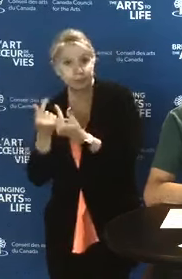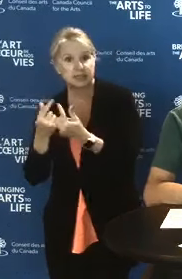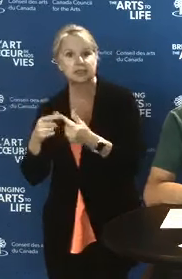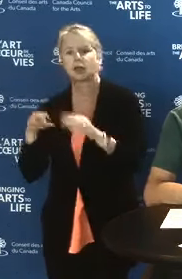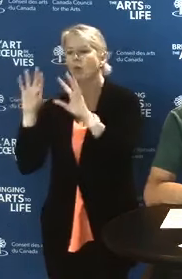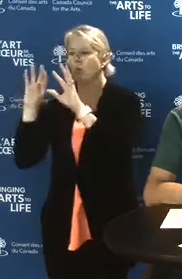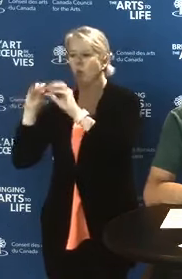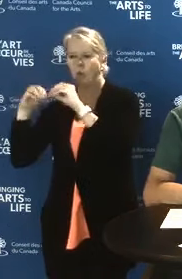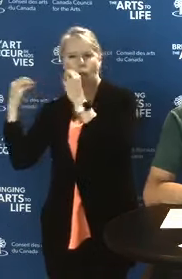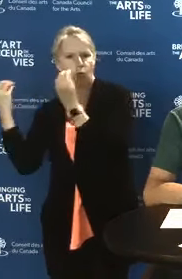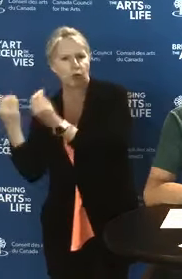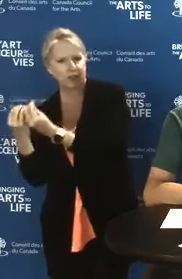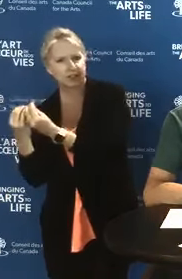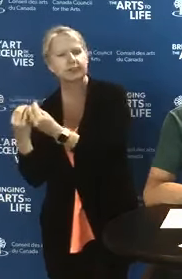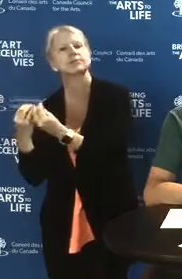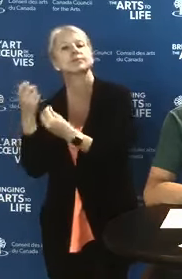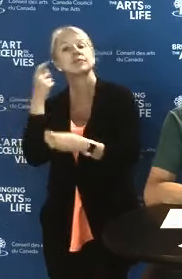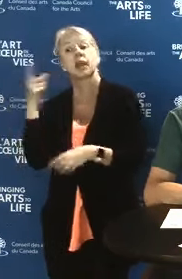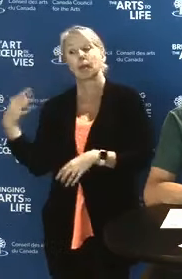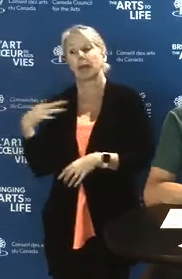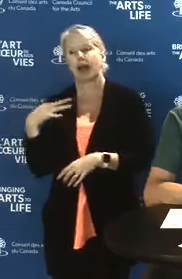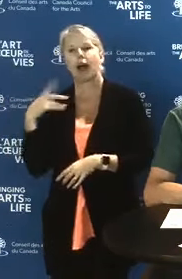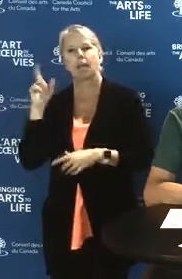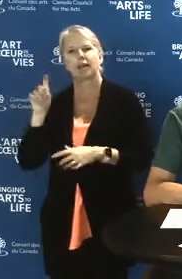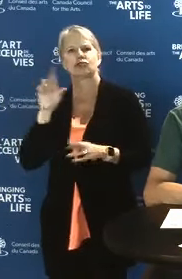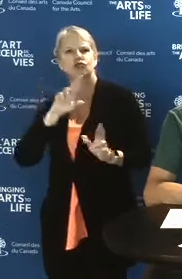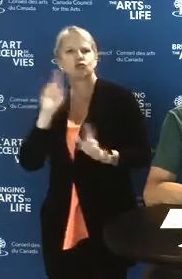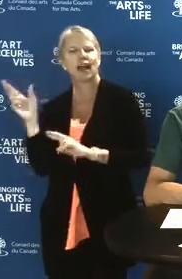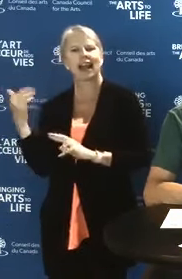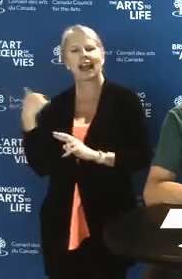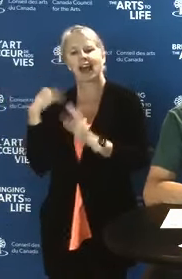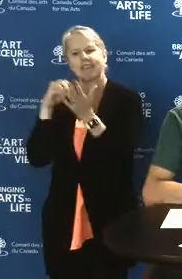To apply, you must have a validated profile on the Canada Council portal.